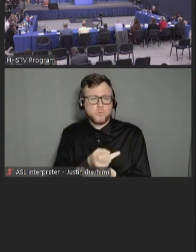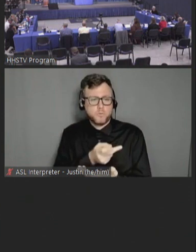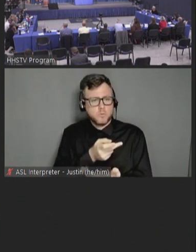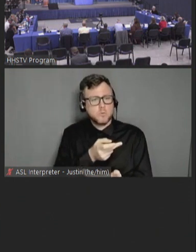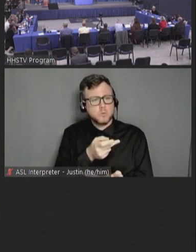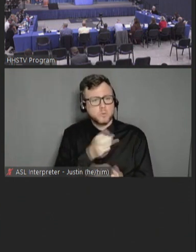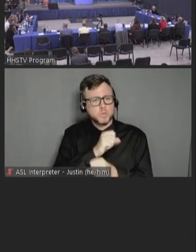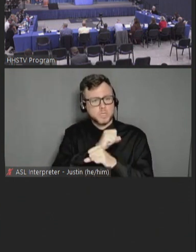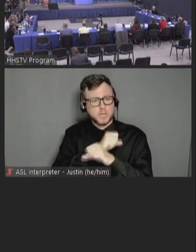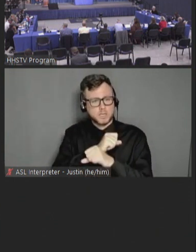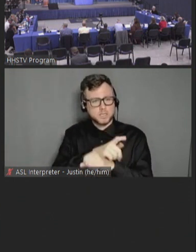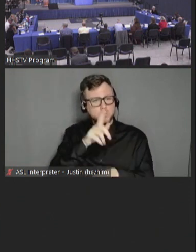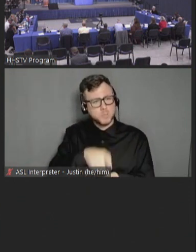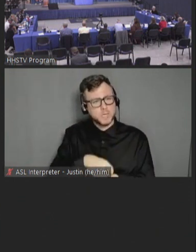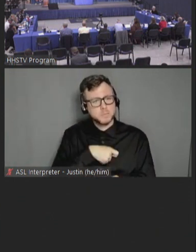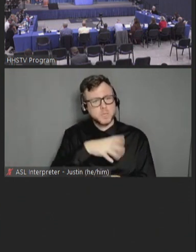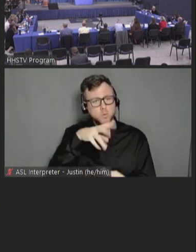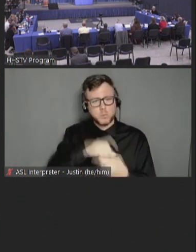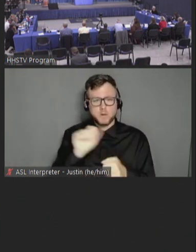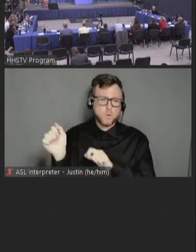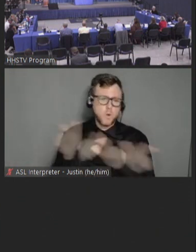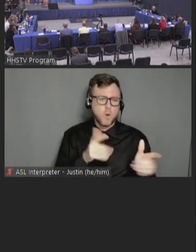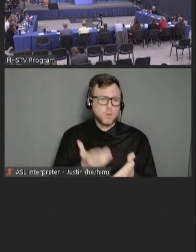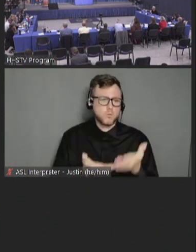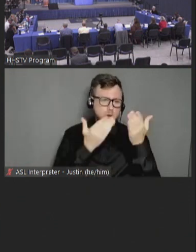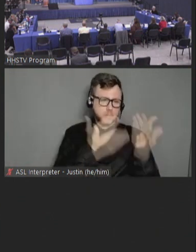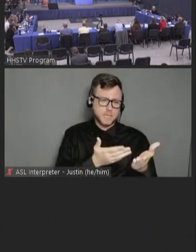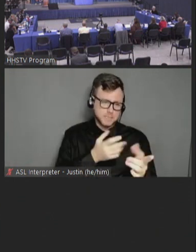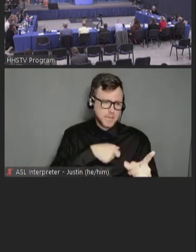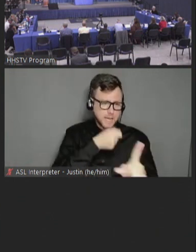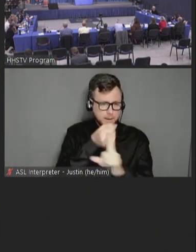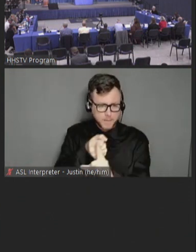of medicine and the ethics requirement for consent to be strictly voluntary,